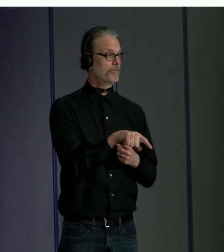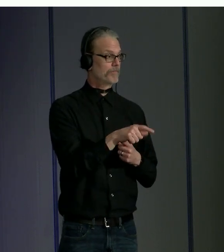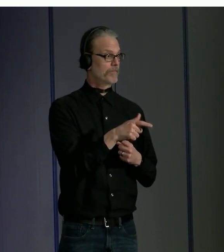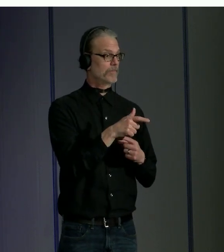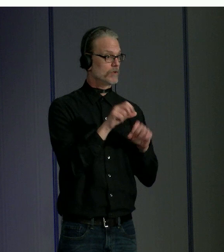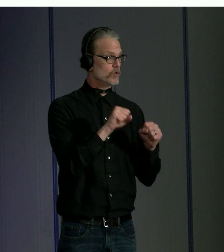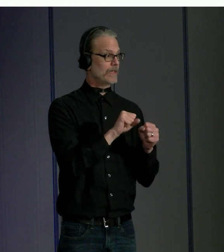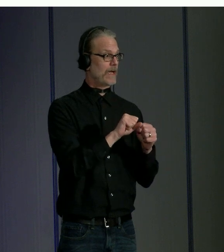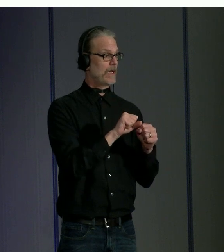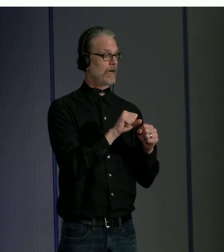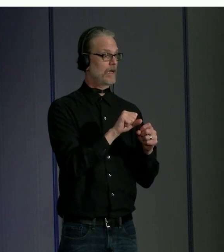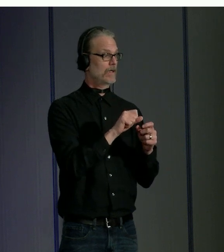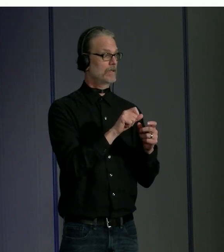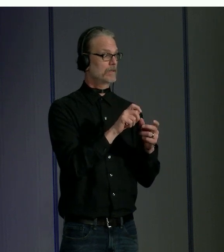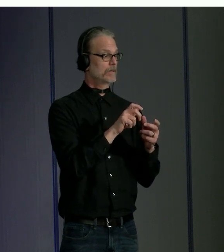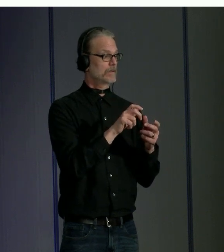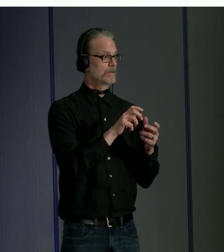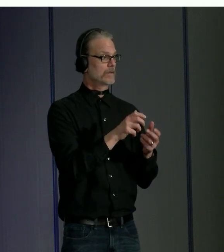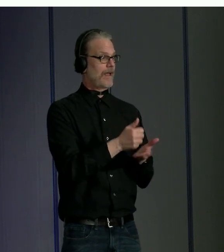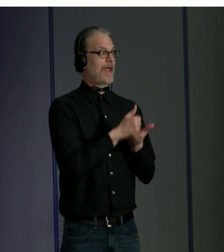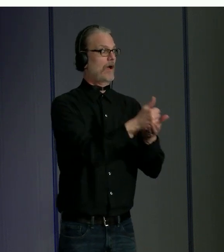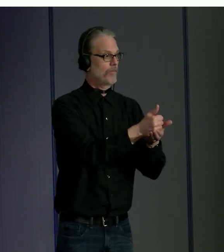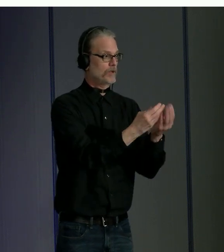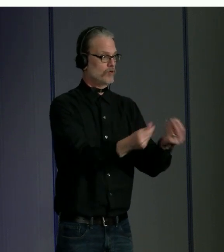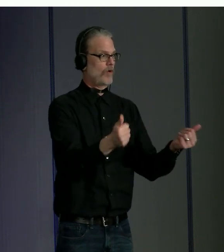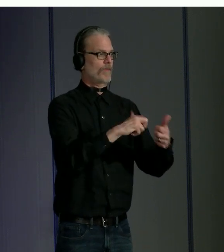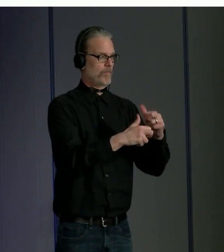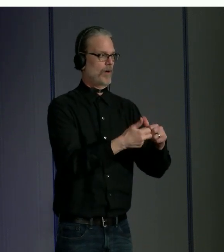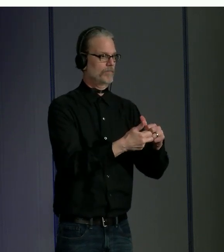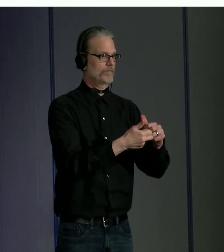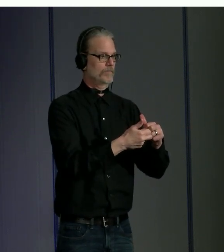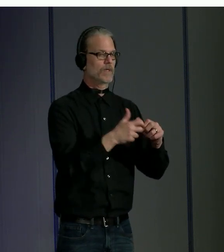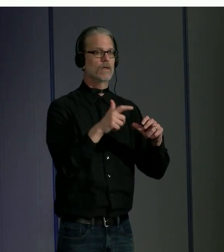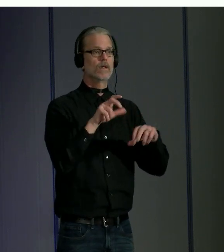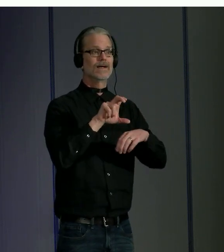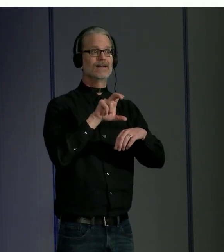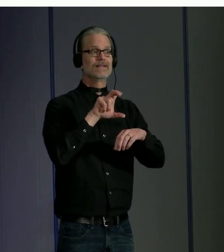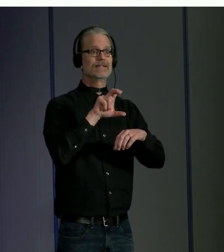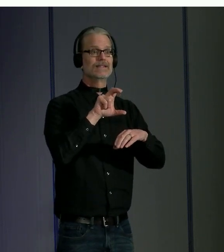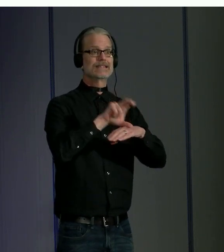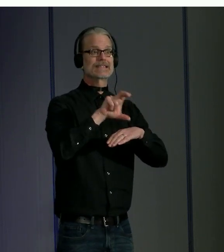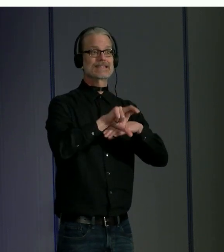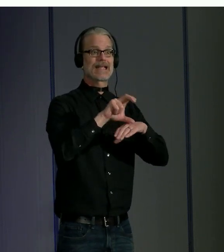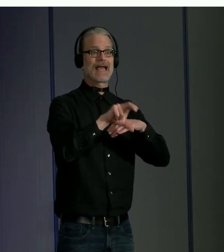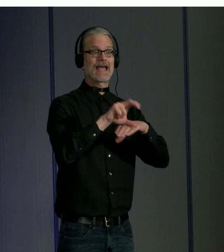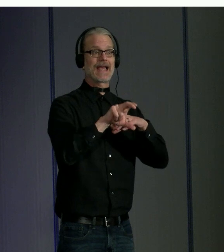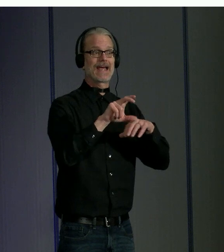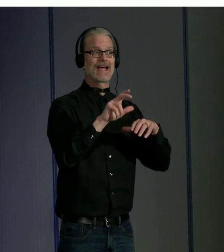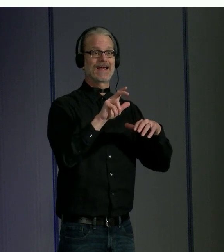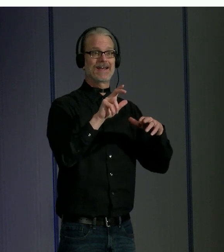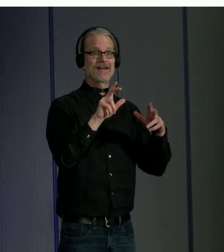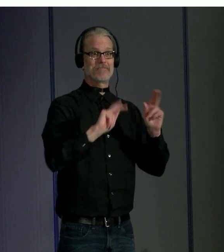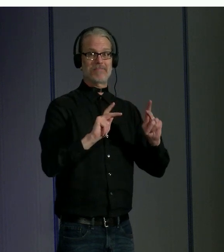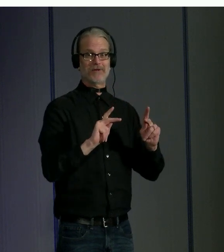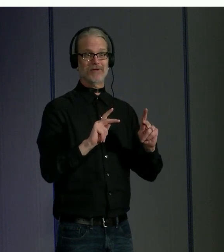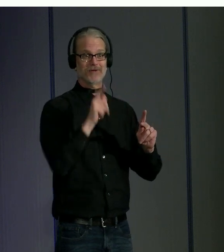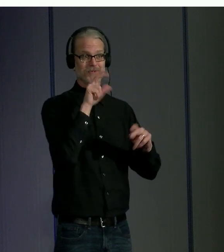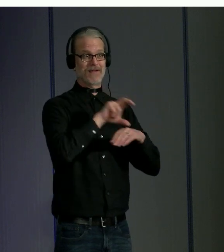empathy with the problem. And stakeholders don't give an F about your prototype. Most of the time.